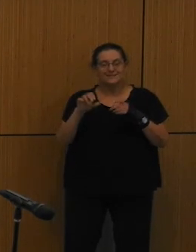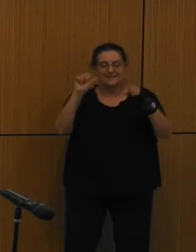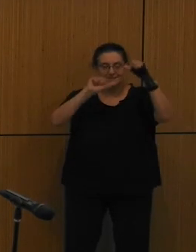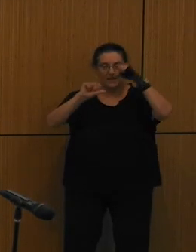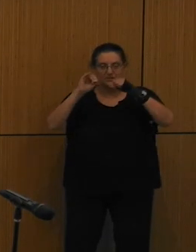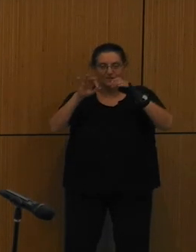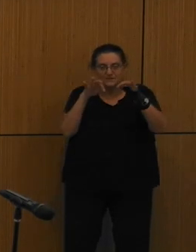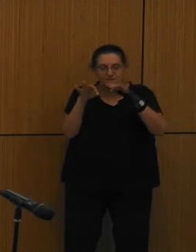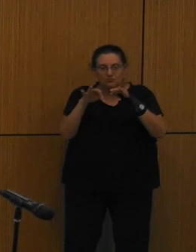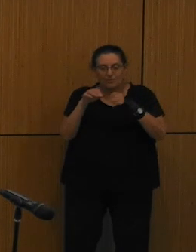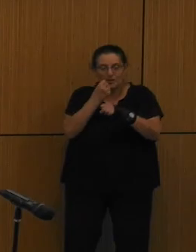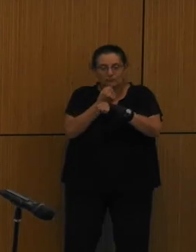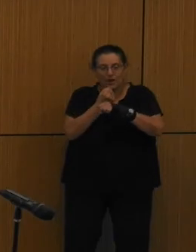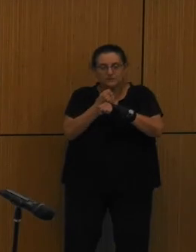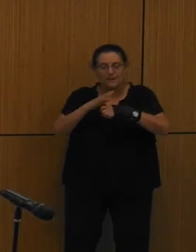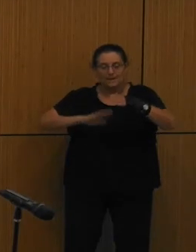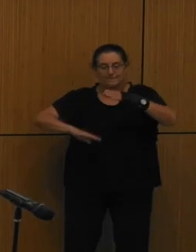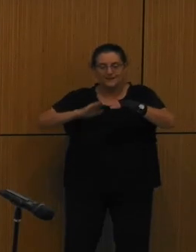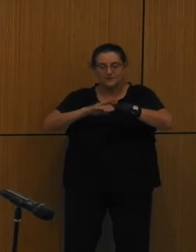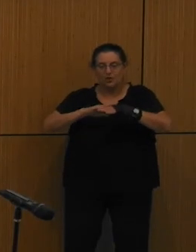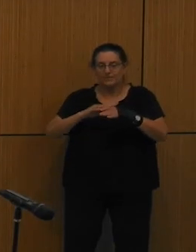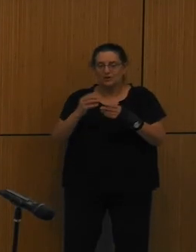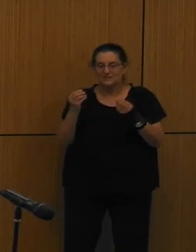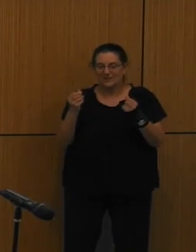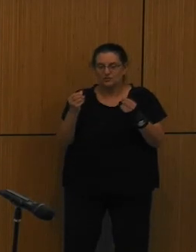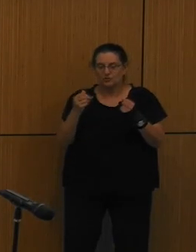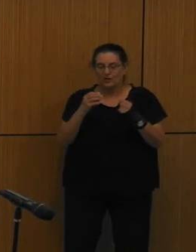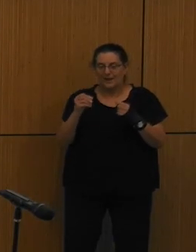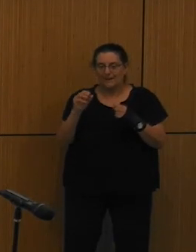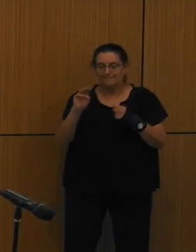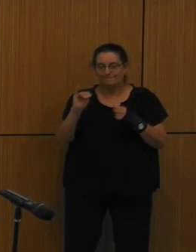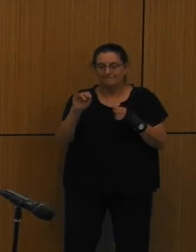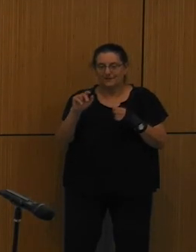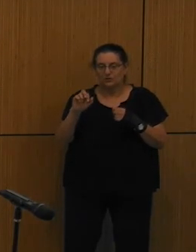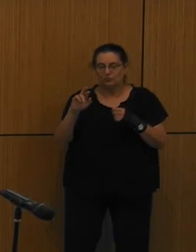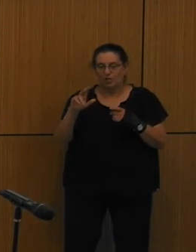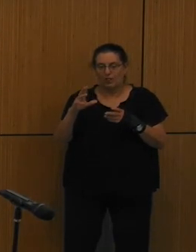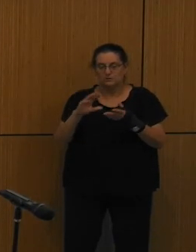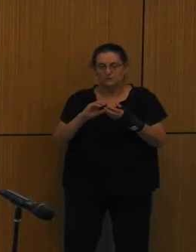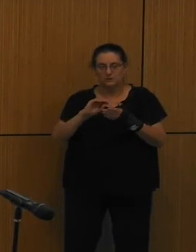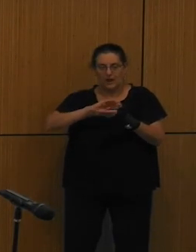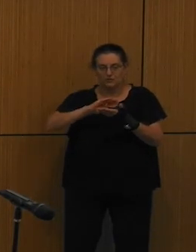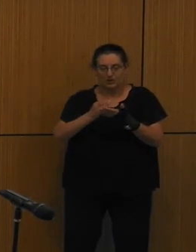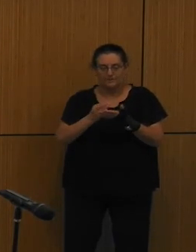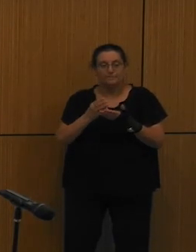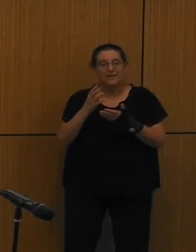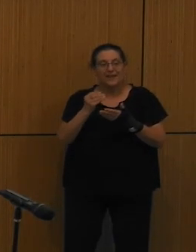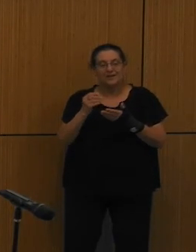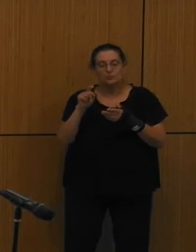based on their texture and mineral content. And geologists use Petro ography to classify rocks. And